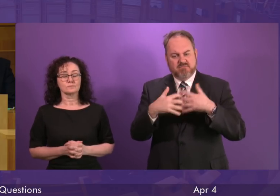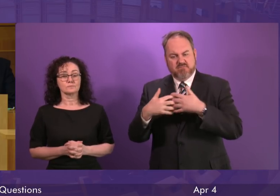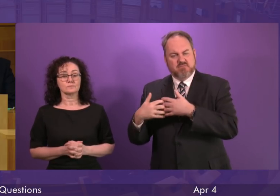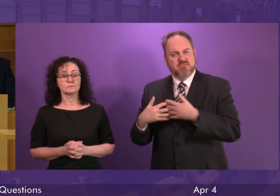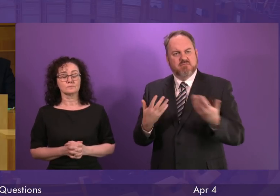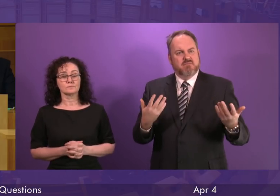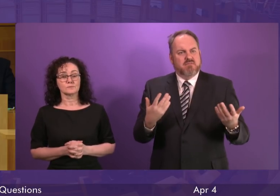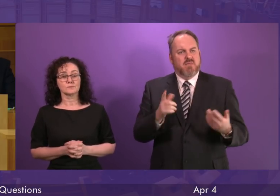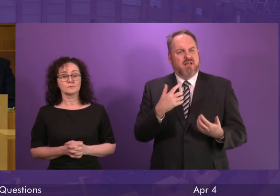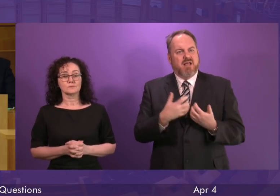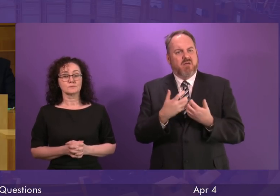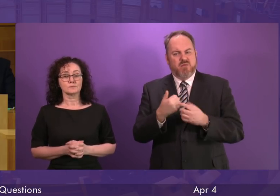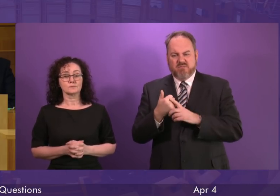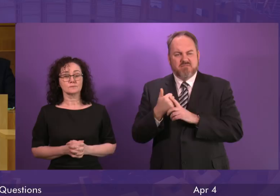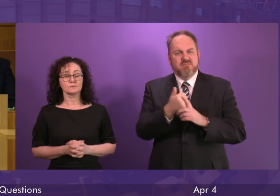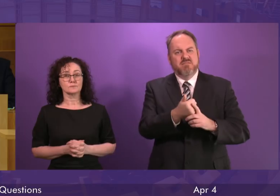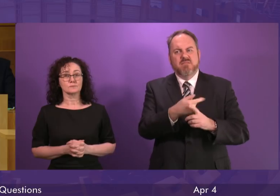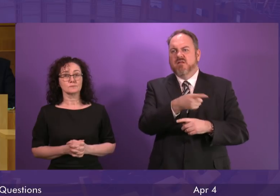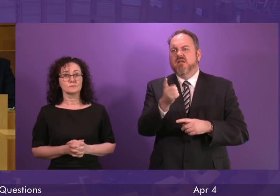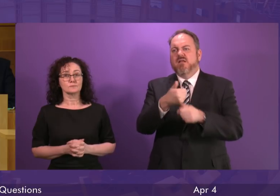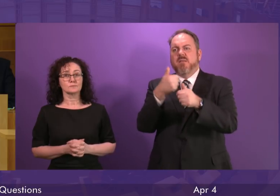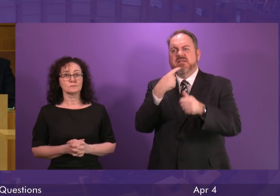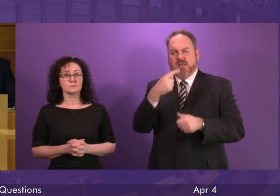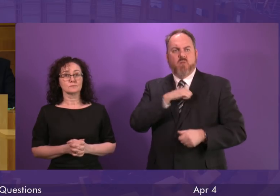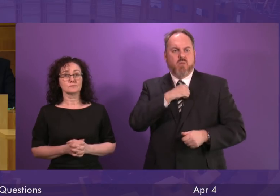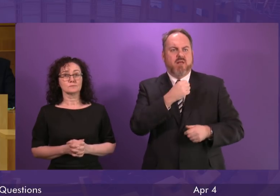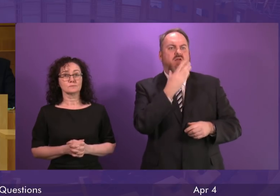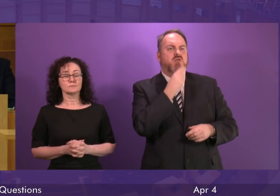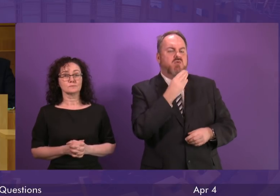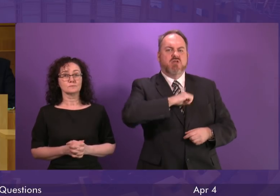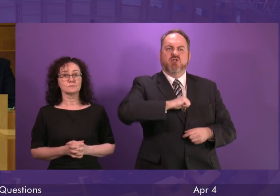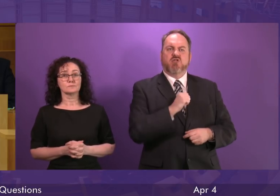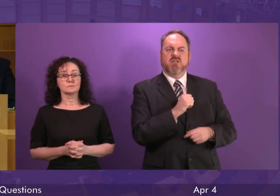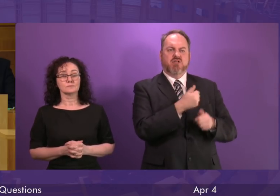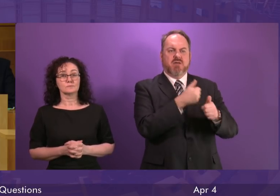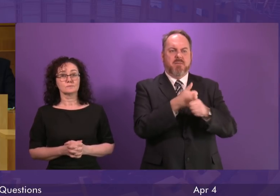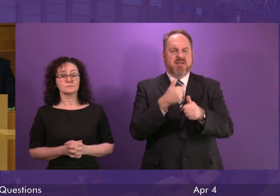Minister going to do about developers reneging on those commitments to Scottish yards? Given